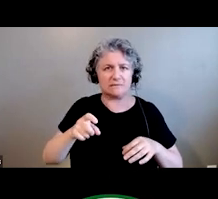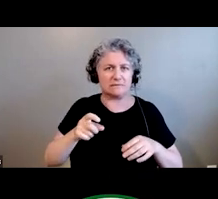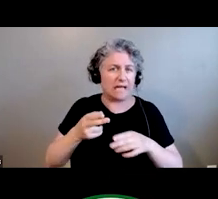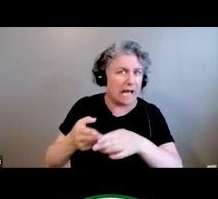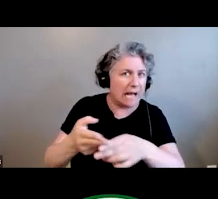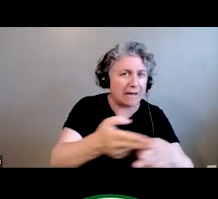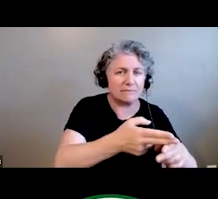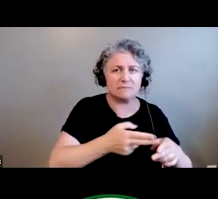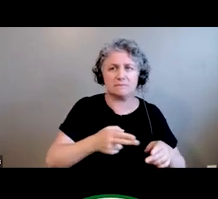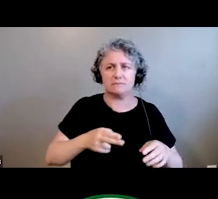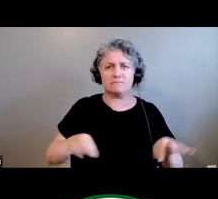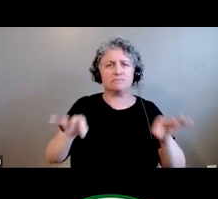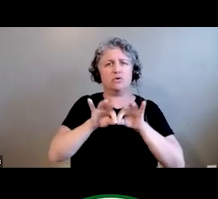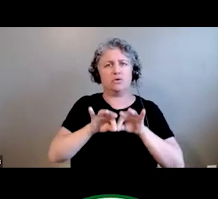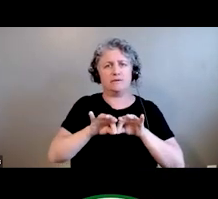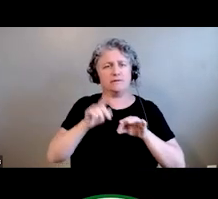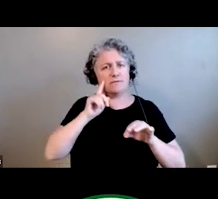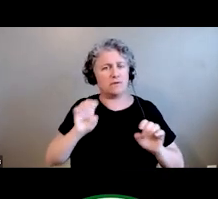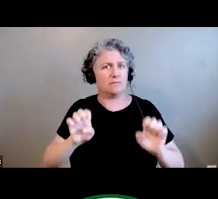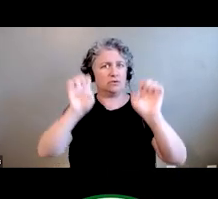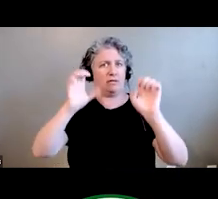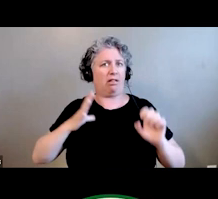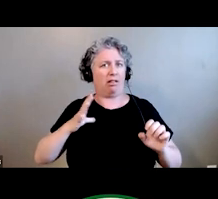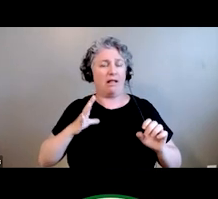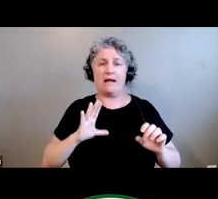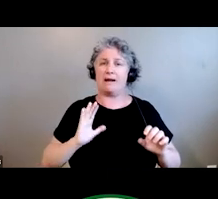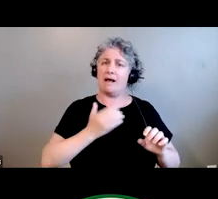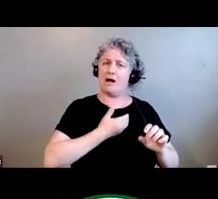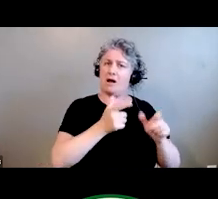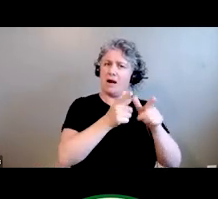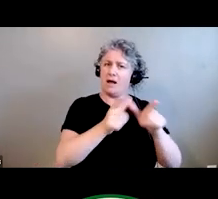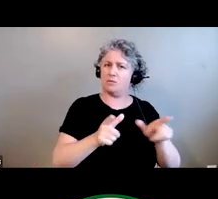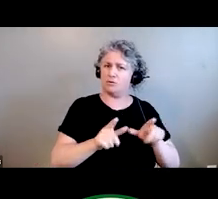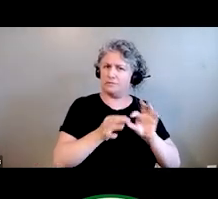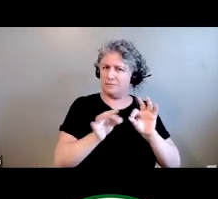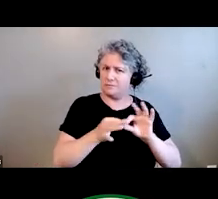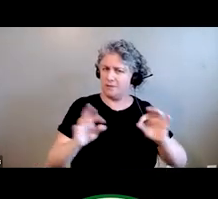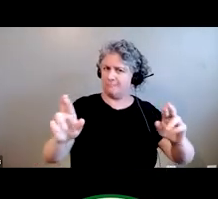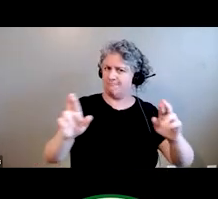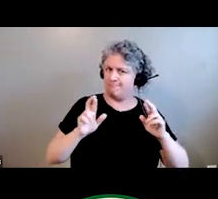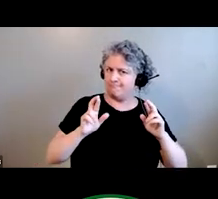each other what accessibility just happened to be standards or in any written language.